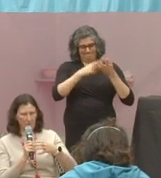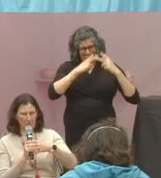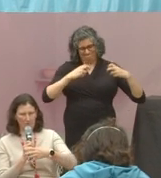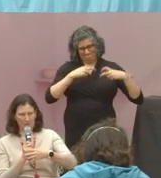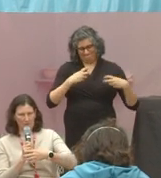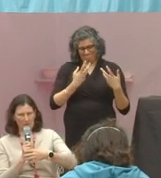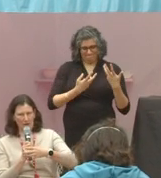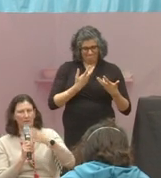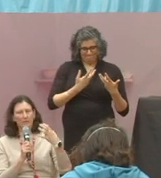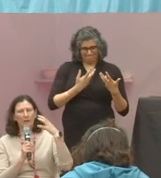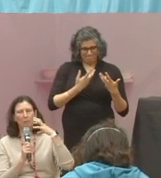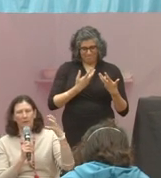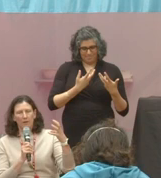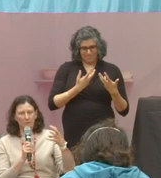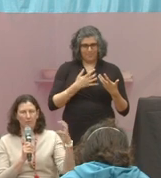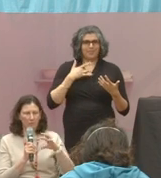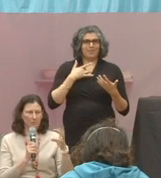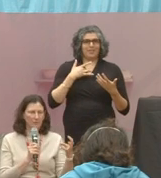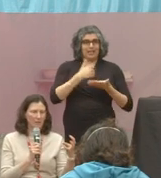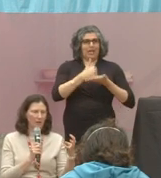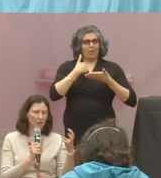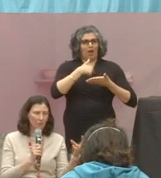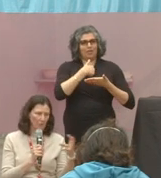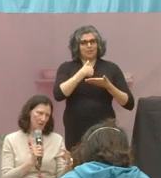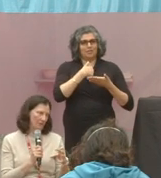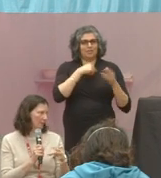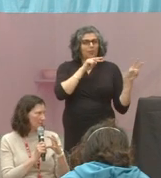know, this, I think it's helping us to also see other projects